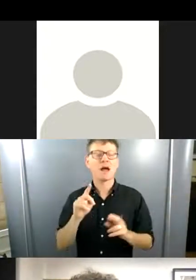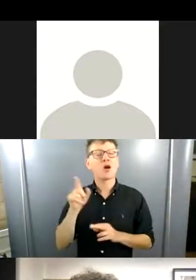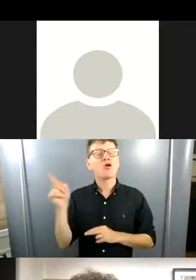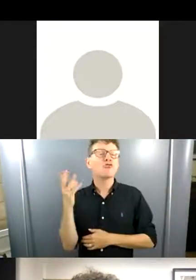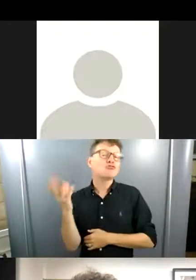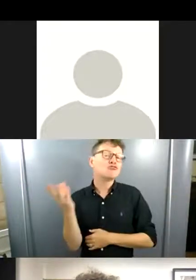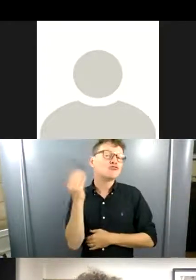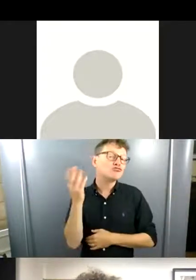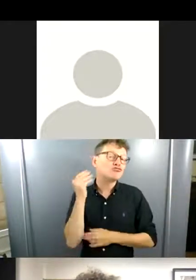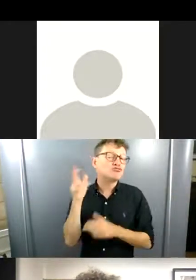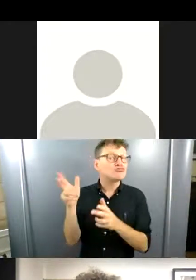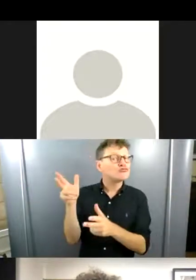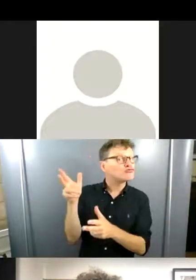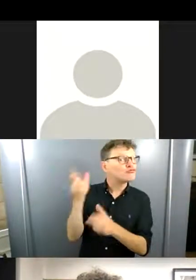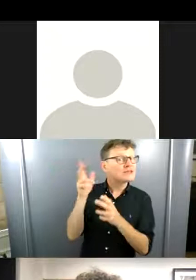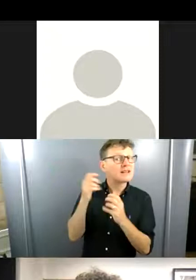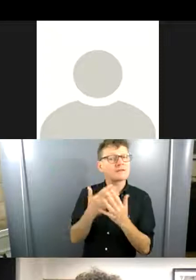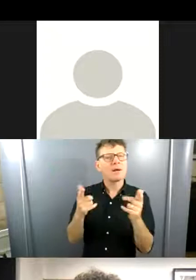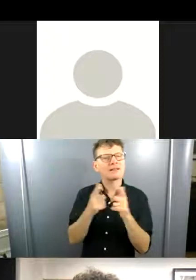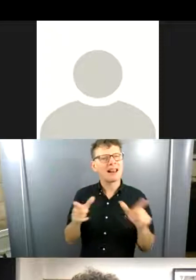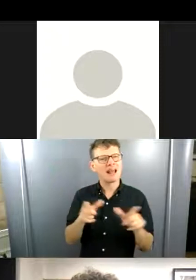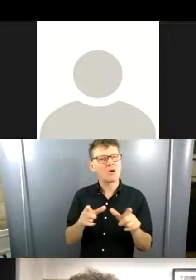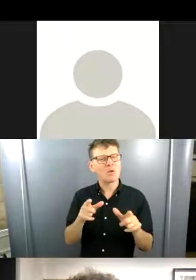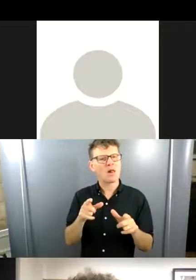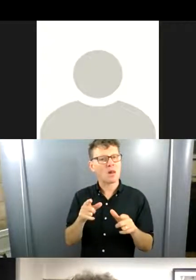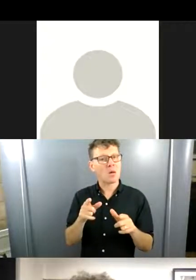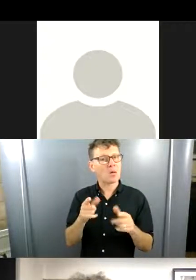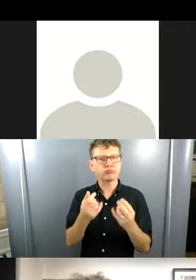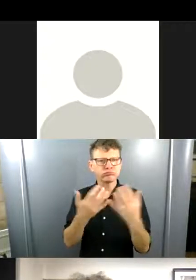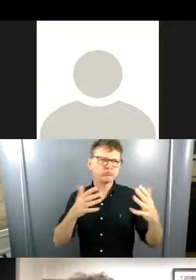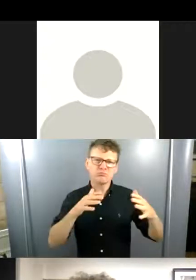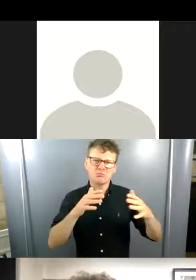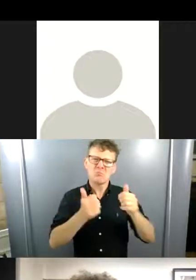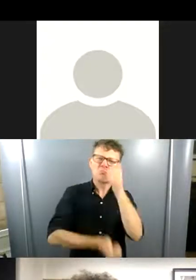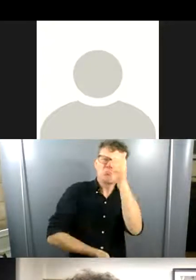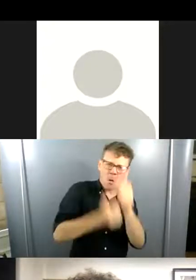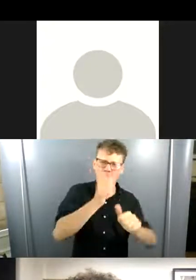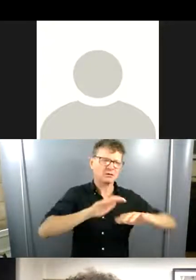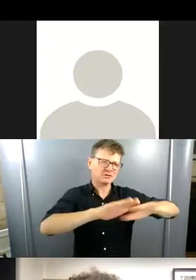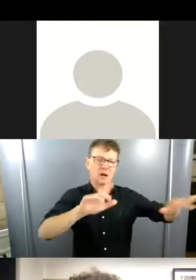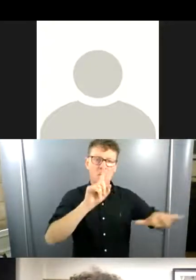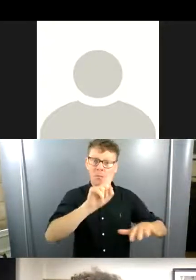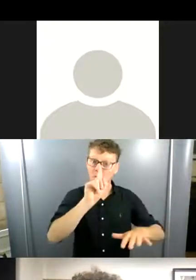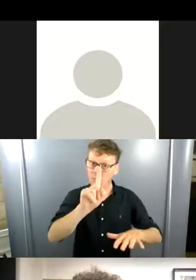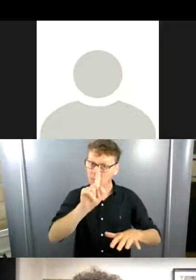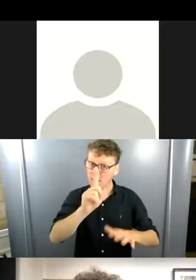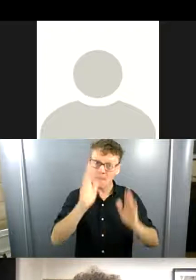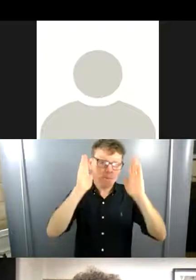mode is common at Warruwi but it's not obligatory and that different people different pairs